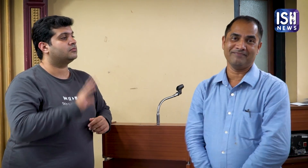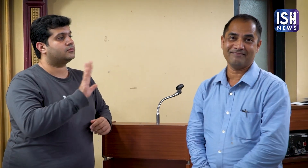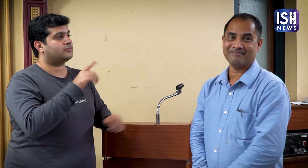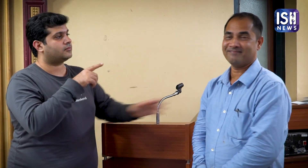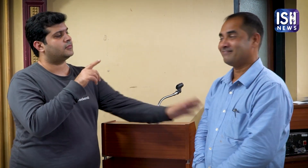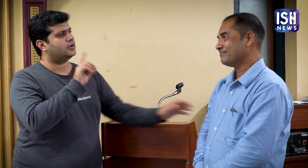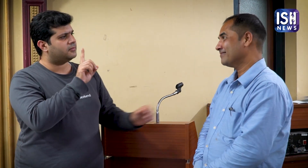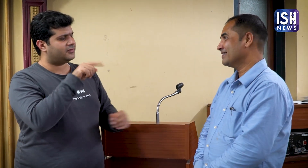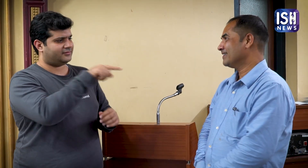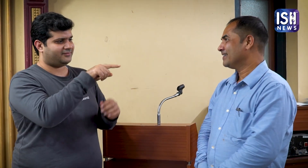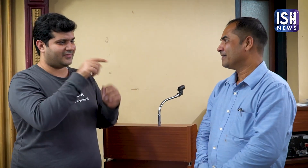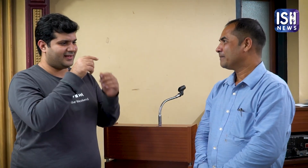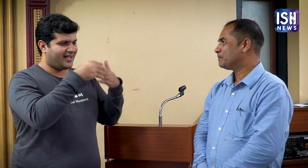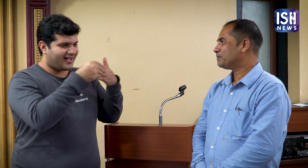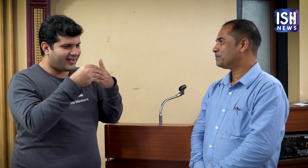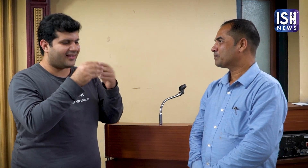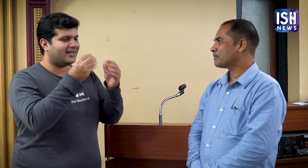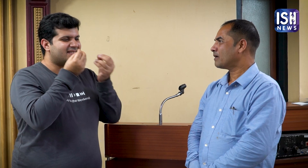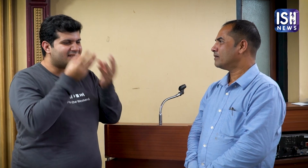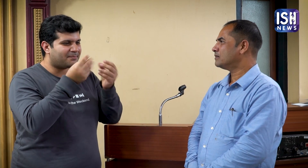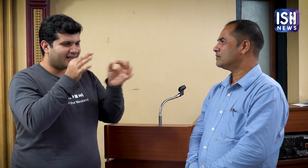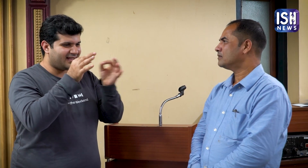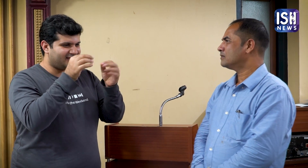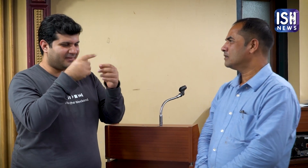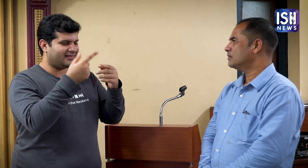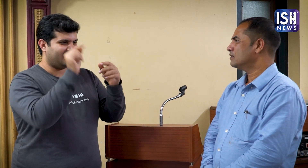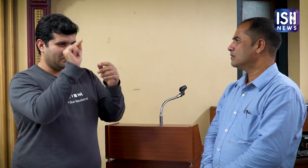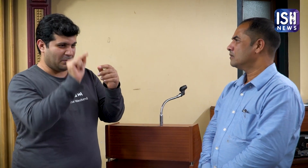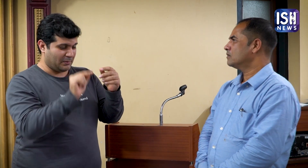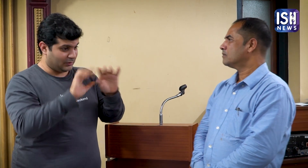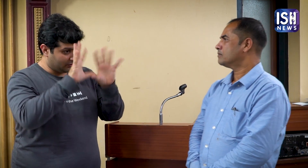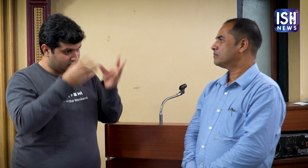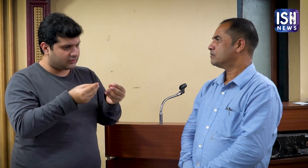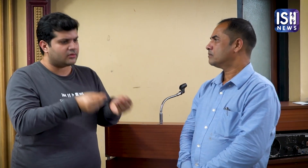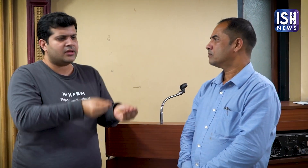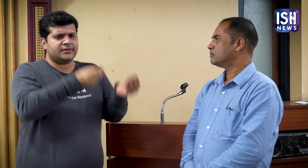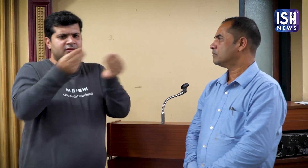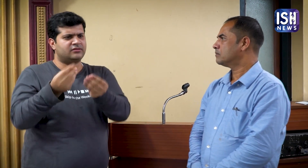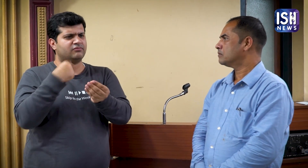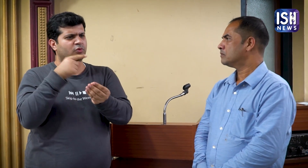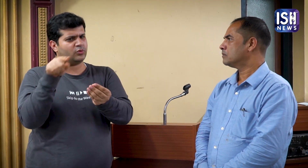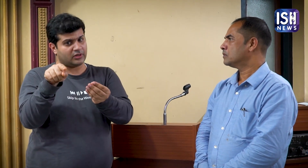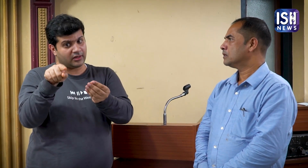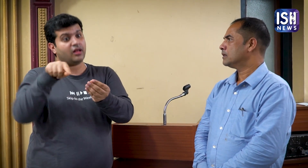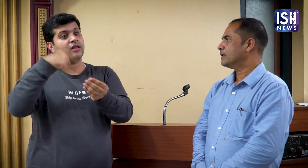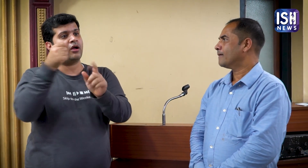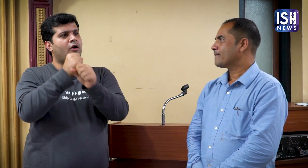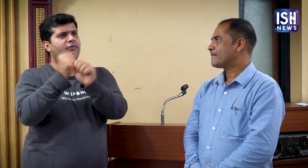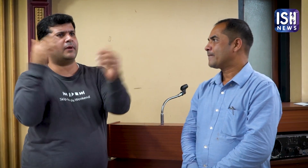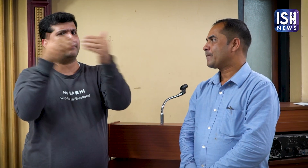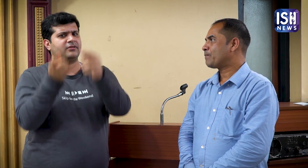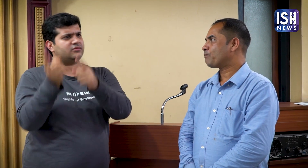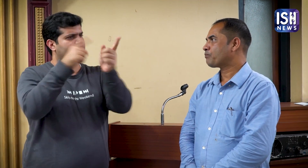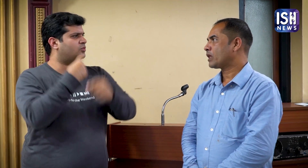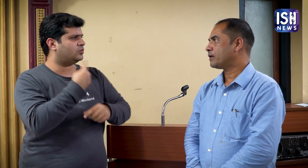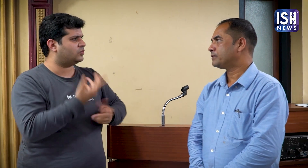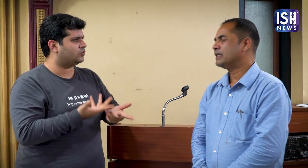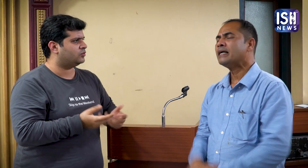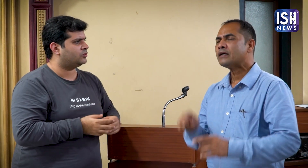These suggestions to the policies will be handed over to whom and whom will they connect with in the government?